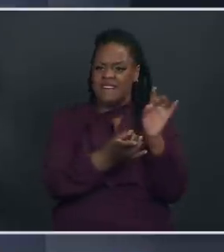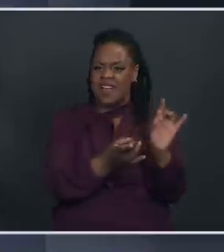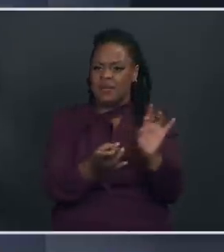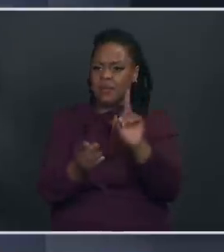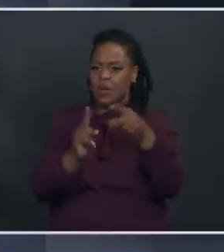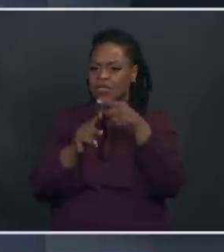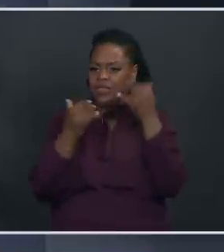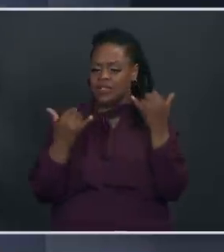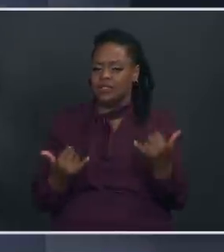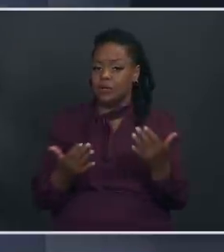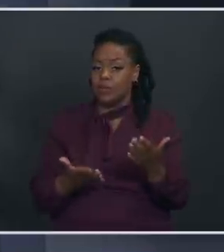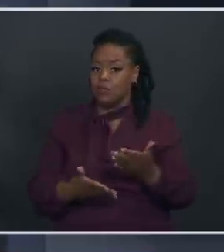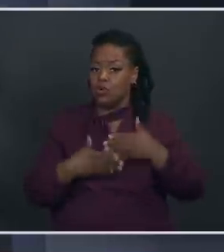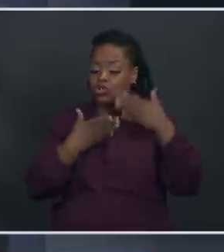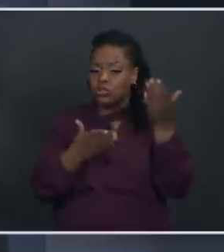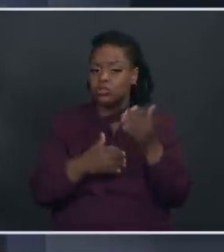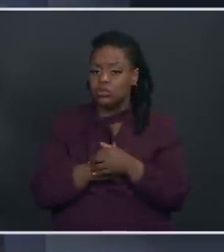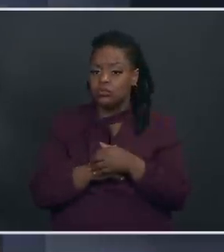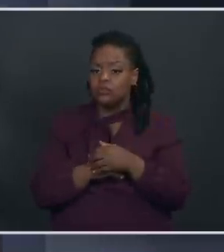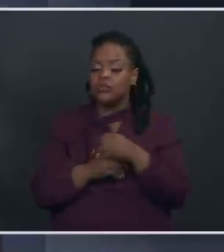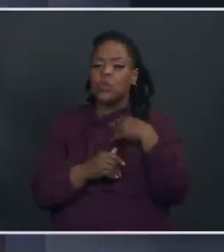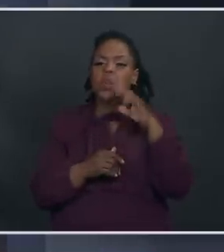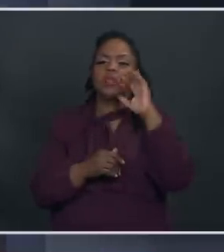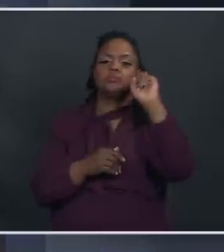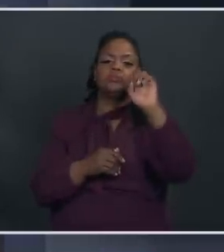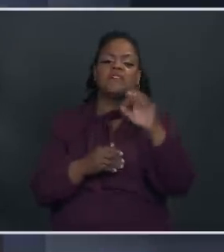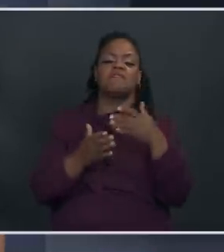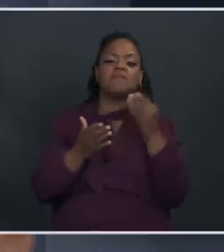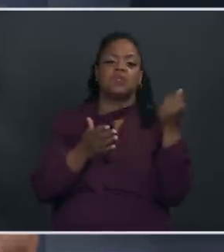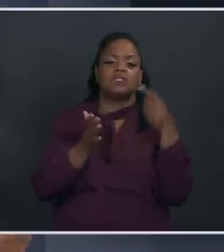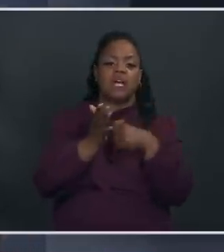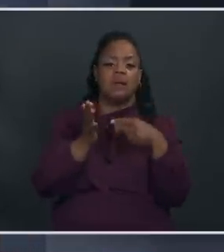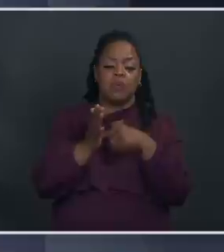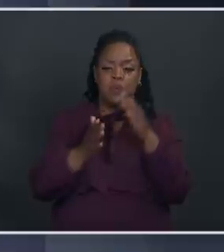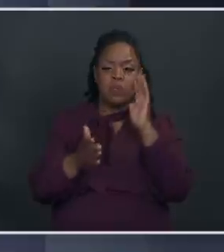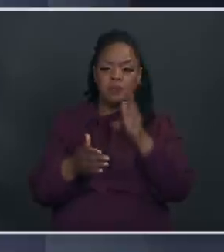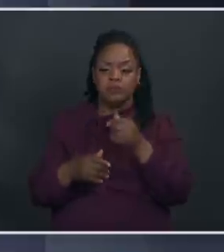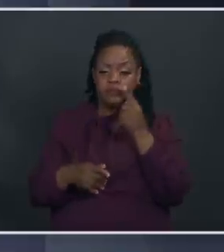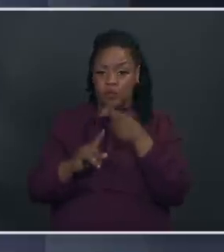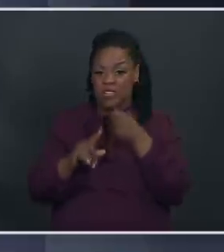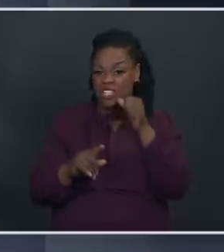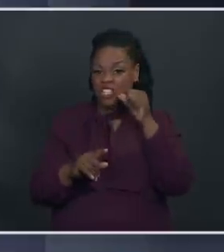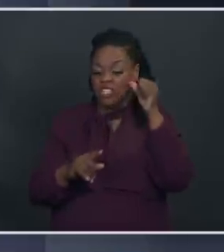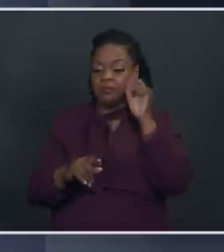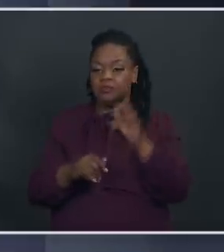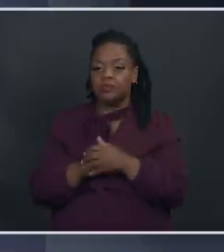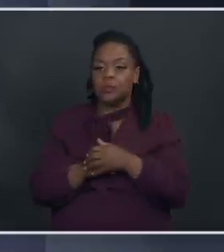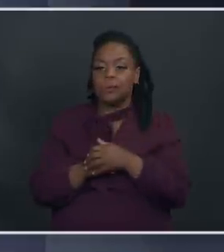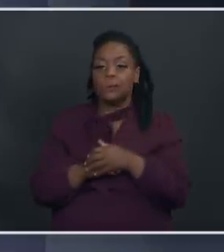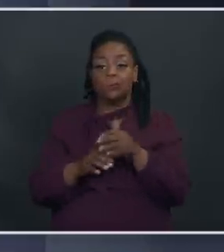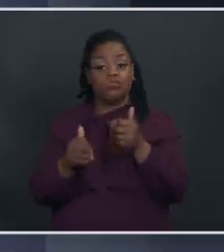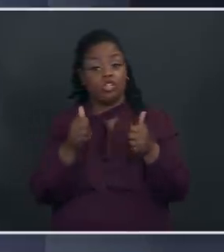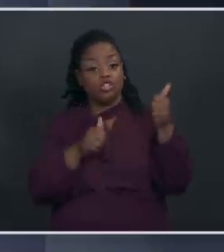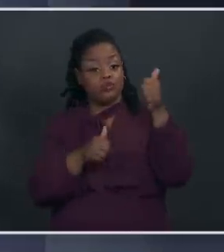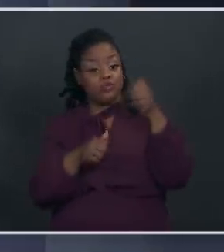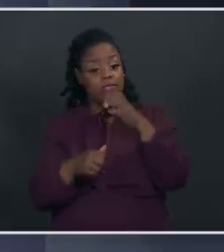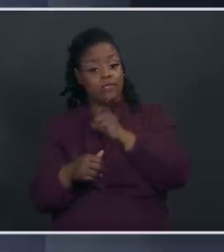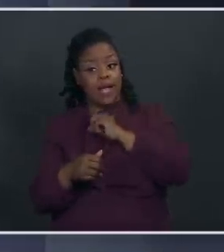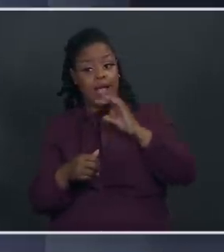So let me give you a couple of examples from just yesterday: Chief of Staff Ron Klain engaged with members directly throughout the day,